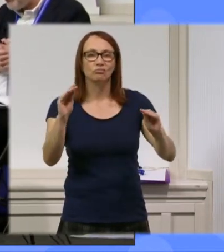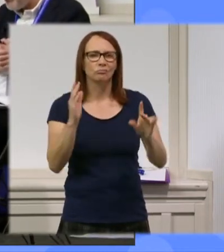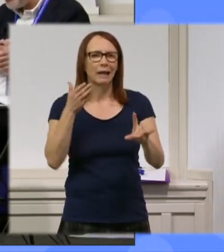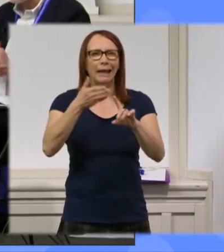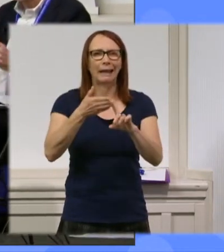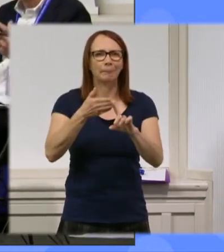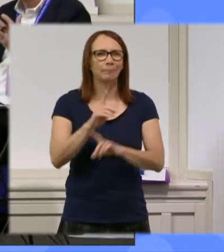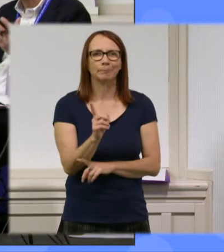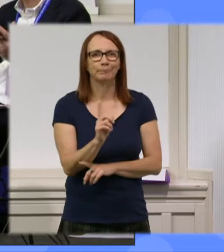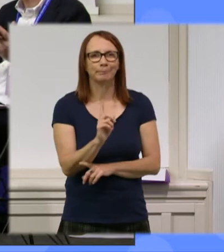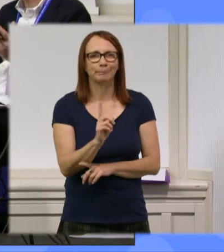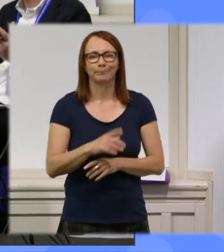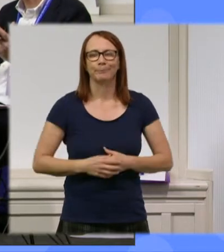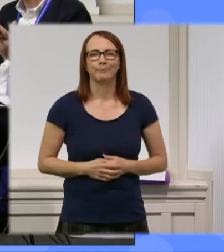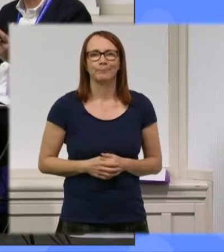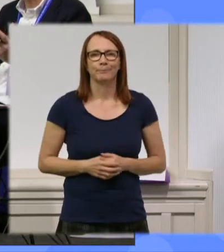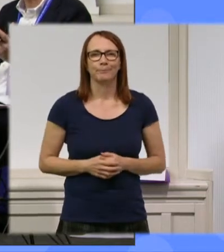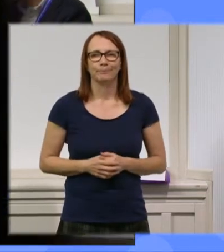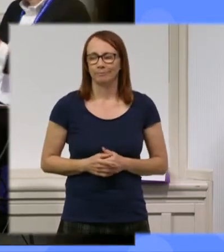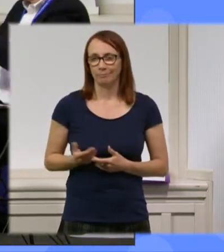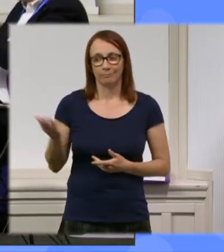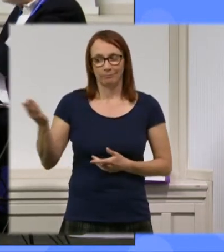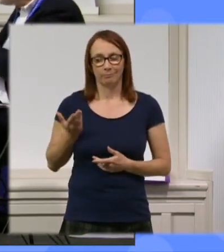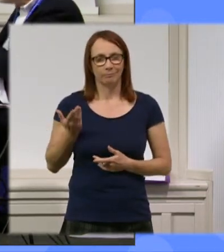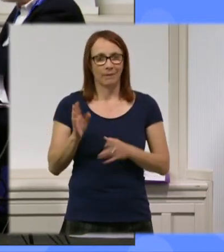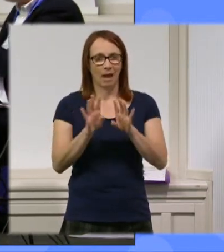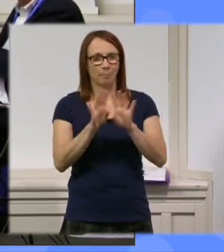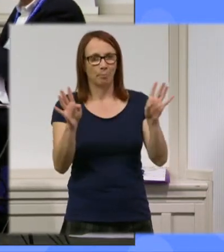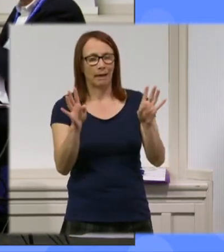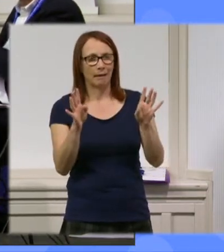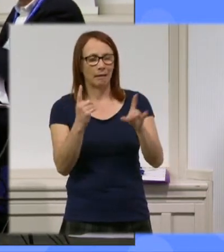this but when asked our guests to explore how are you each see Scotland in